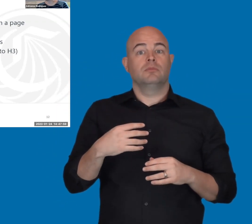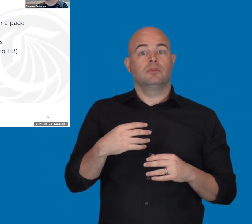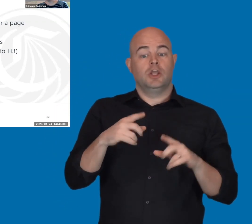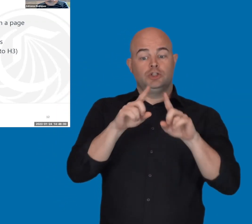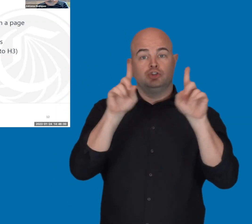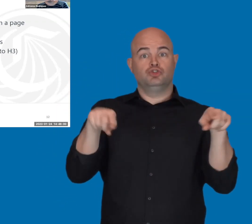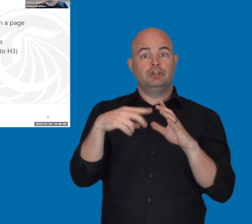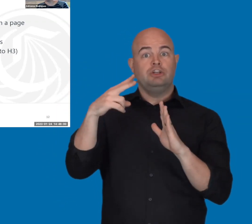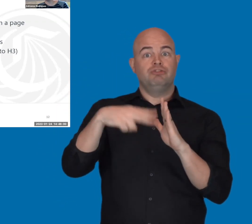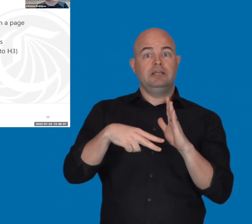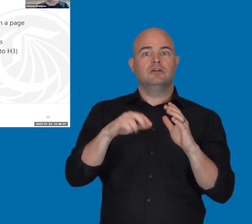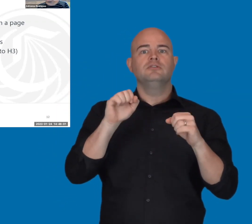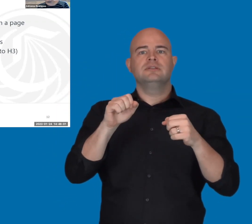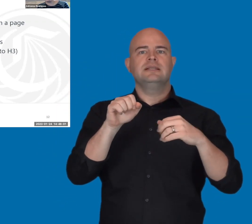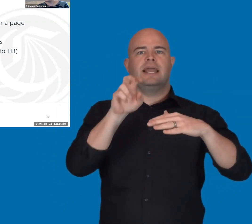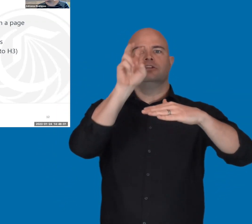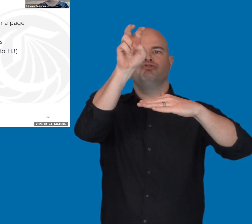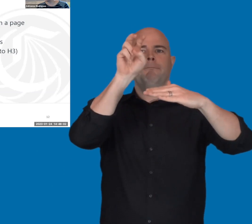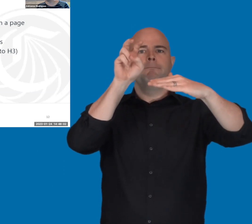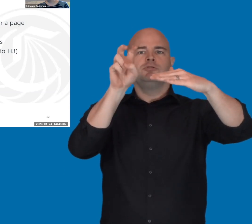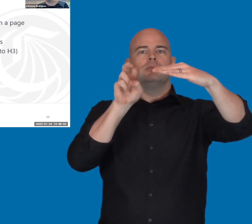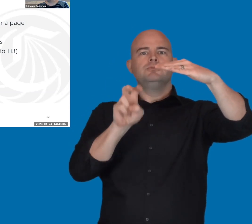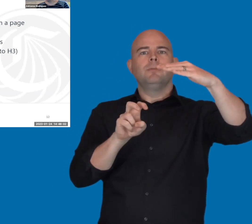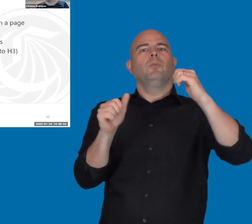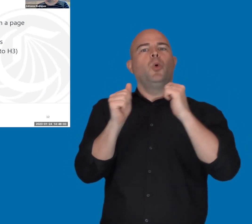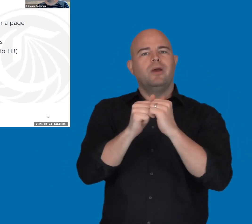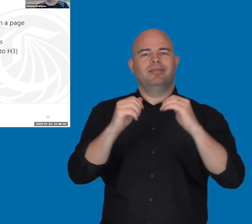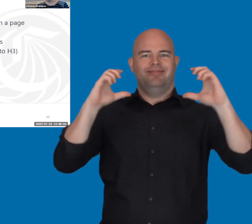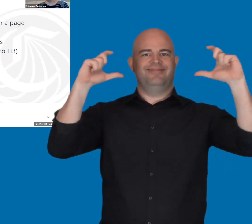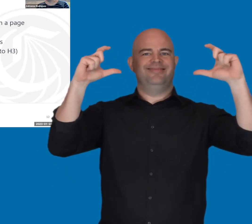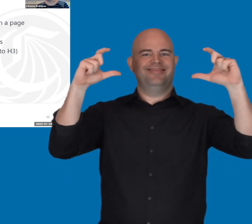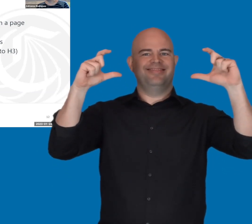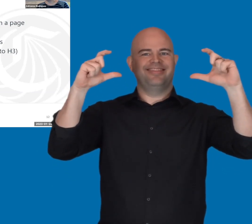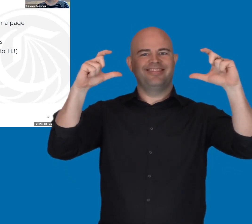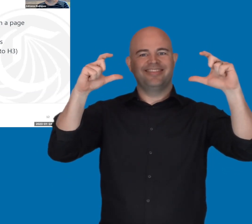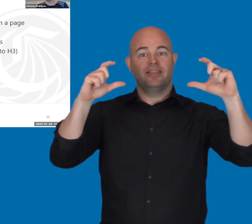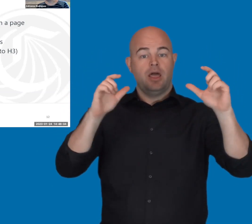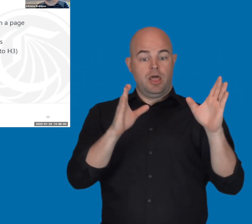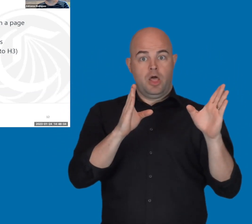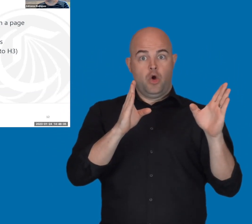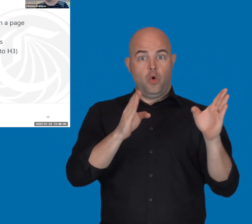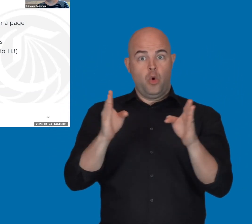to specific topics or subtopics. And heading order should not be skipped.